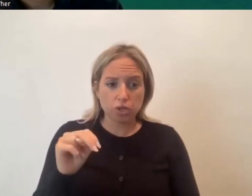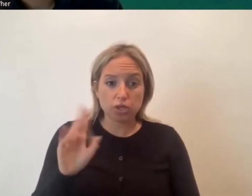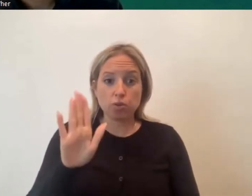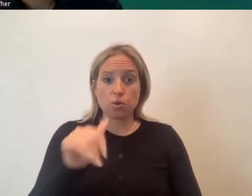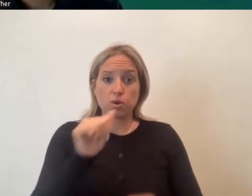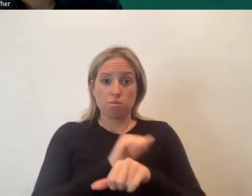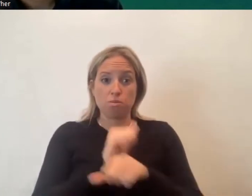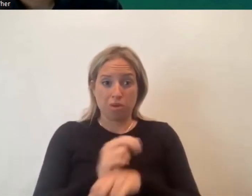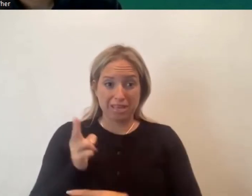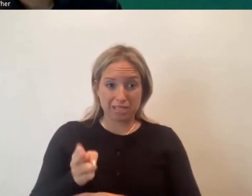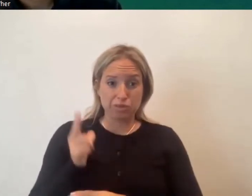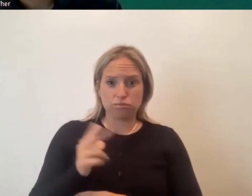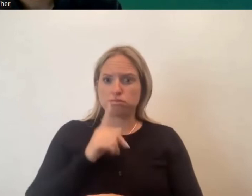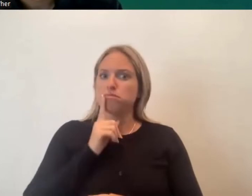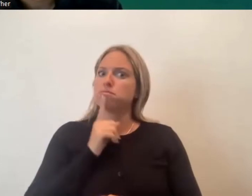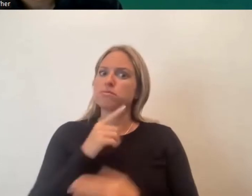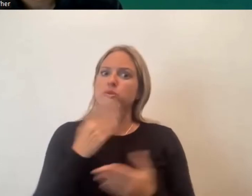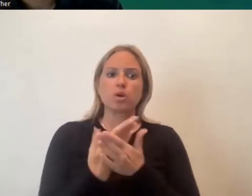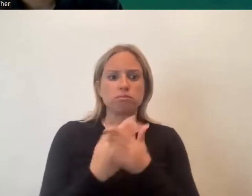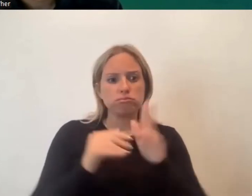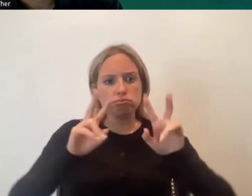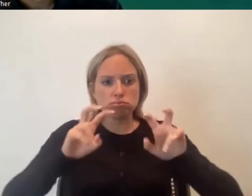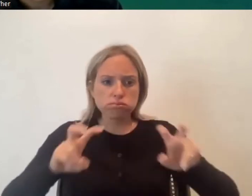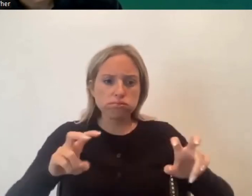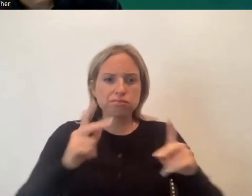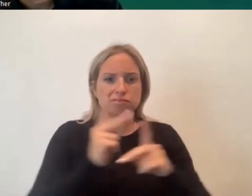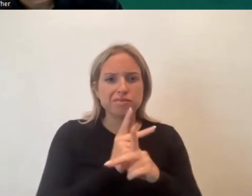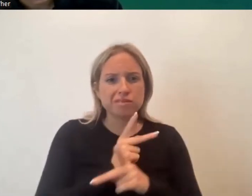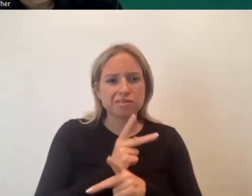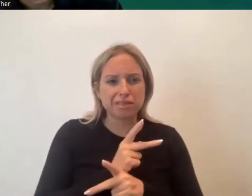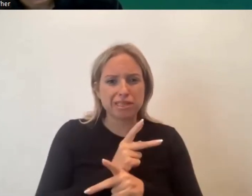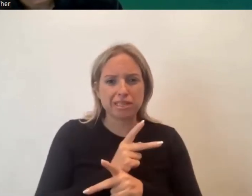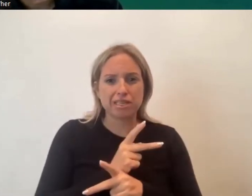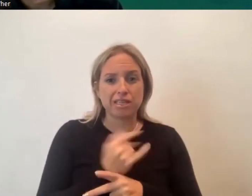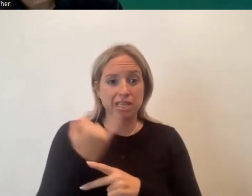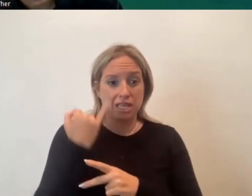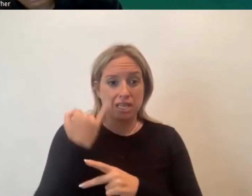They are really good at figuring out whether or not someone has income that they have not